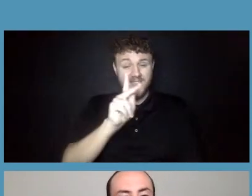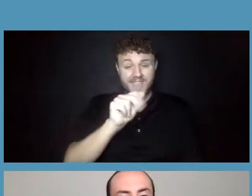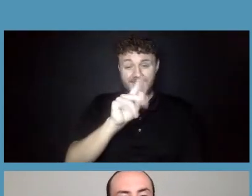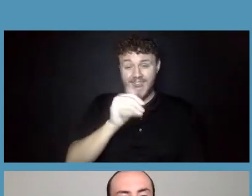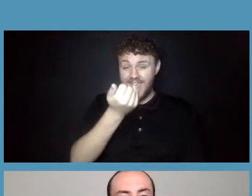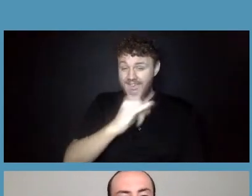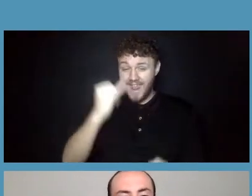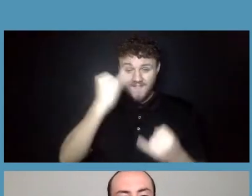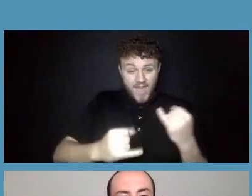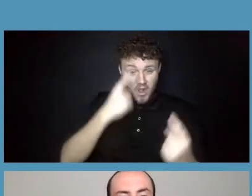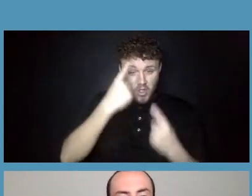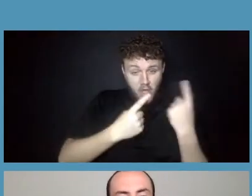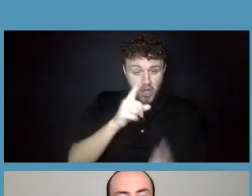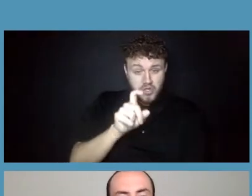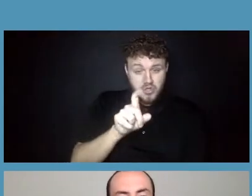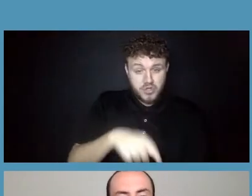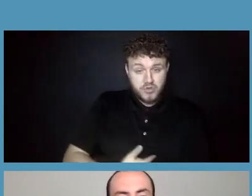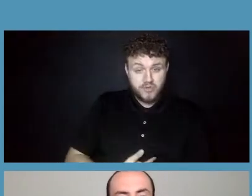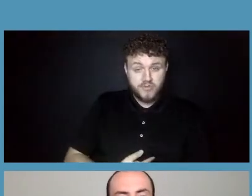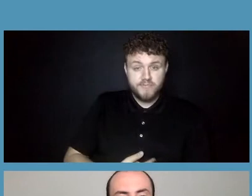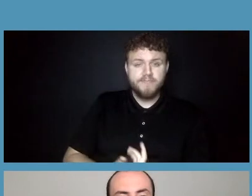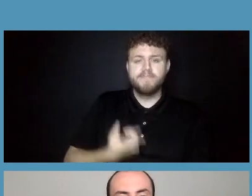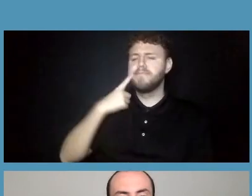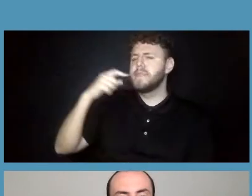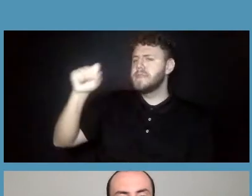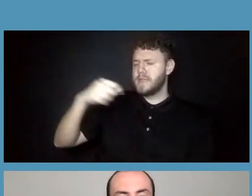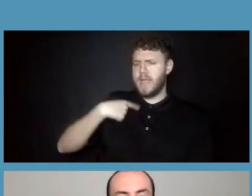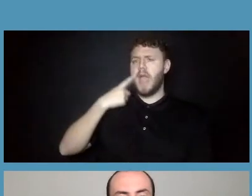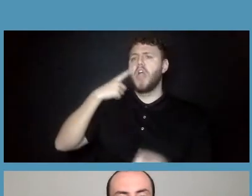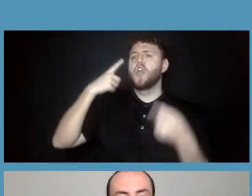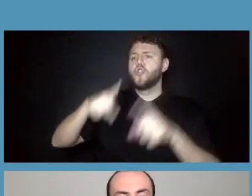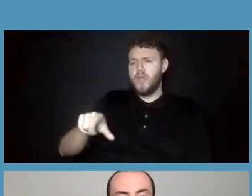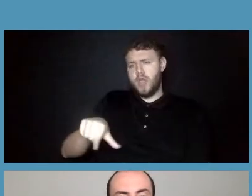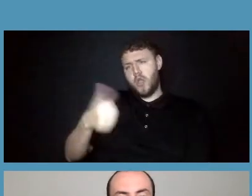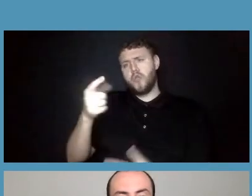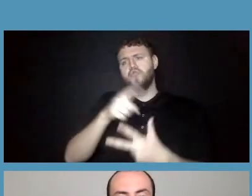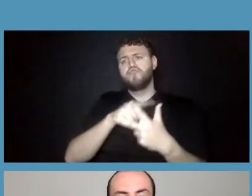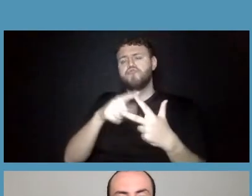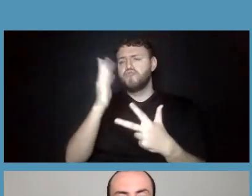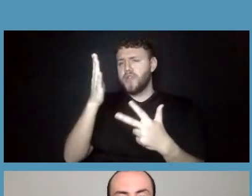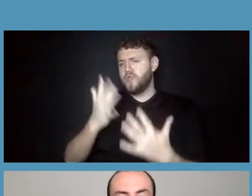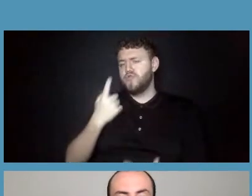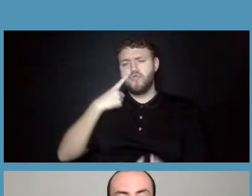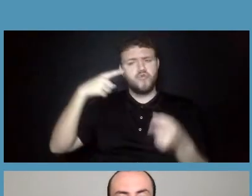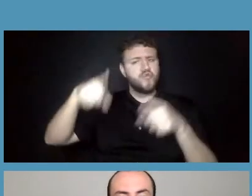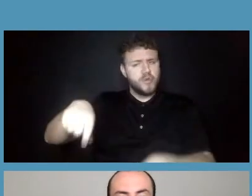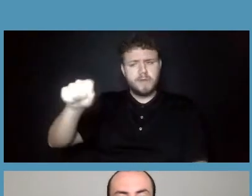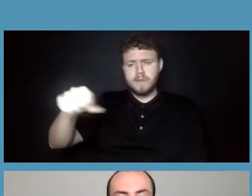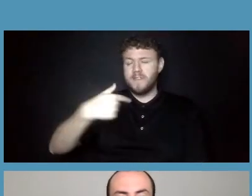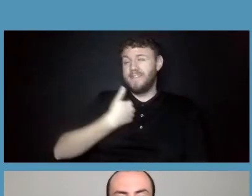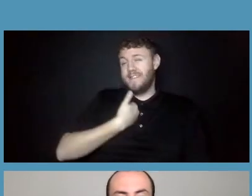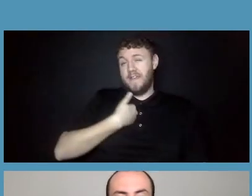I certainly agree with my two co-presenters here. I think as a teacher you are asking